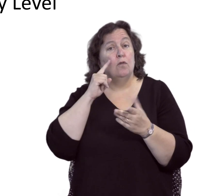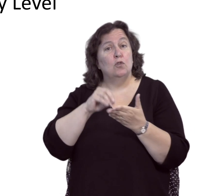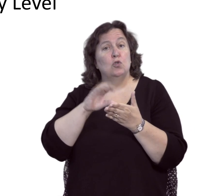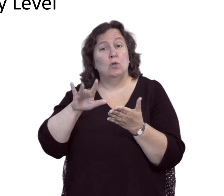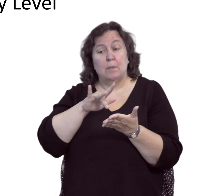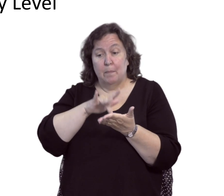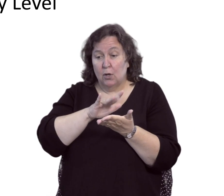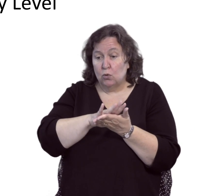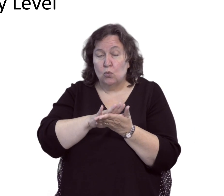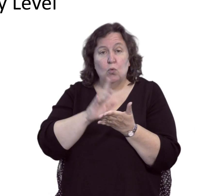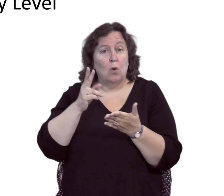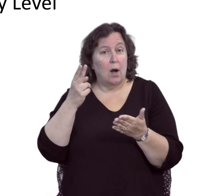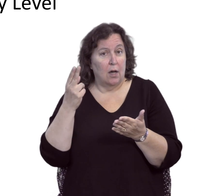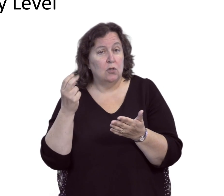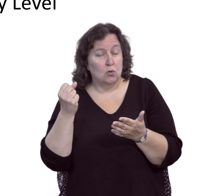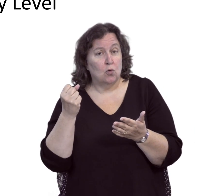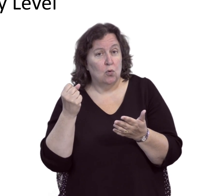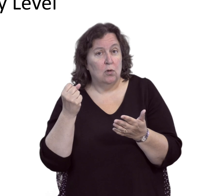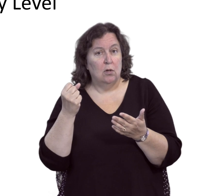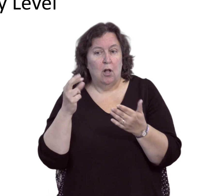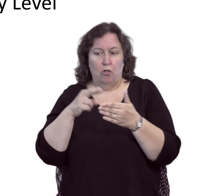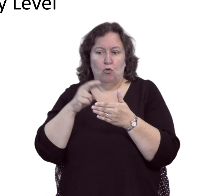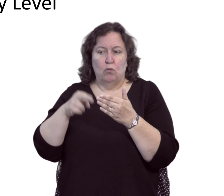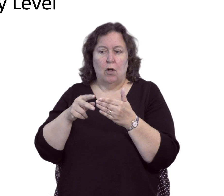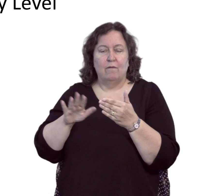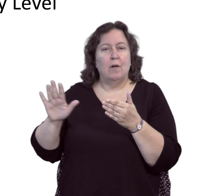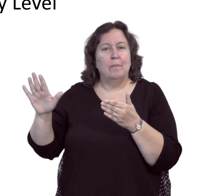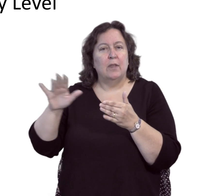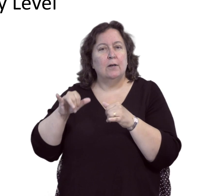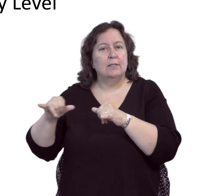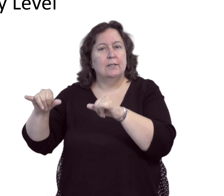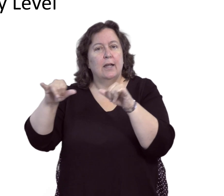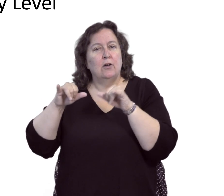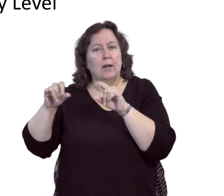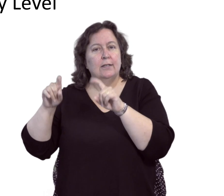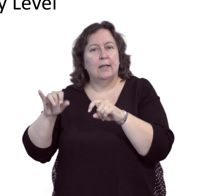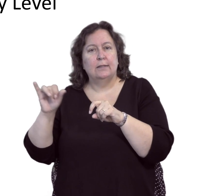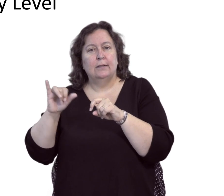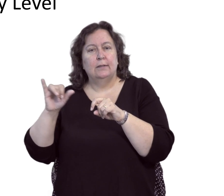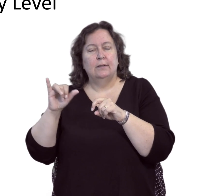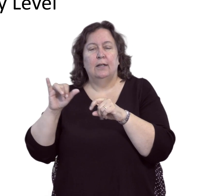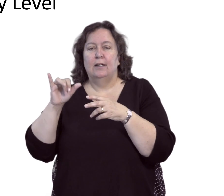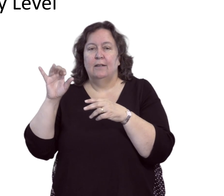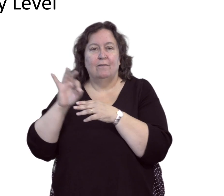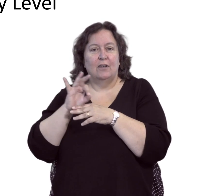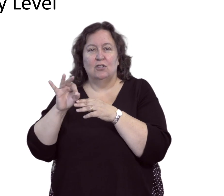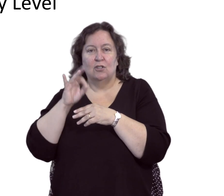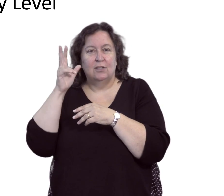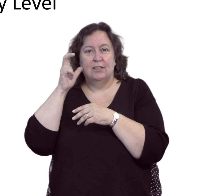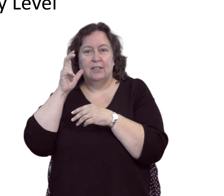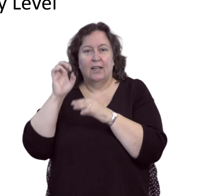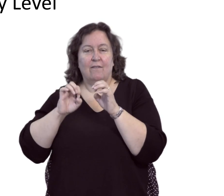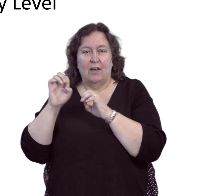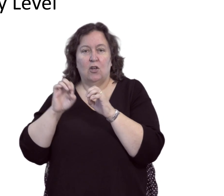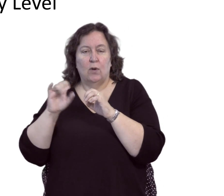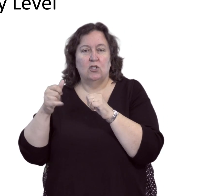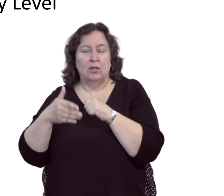Also, for students in middle school or high school, results from testing, such as the Functional Listening Evaluation,